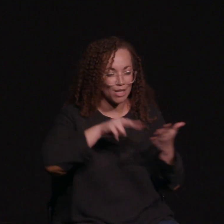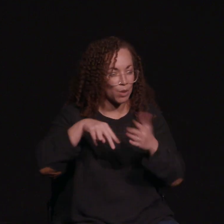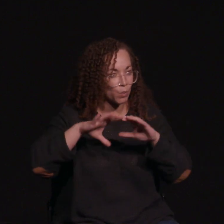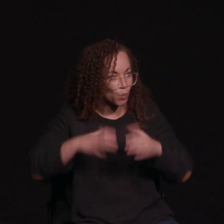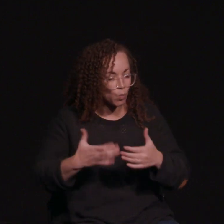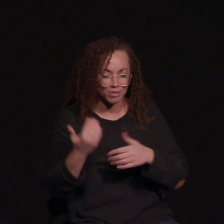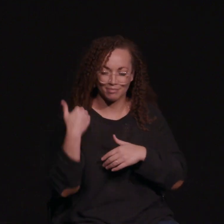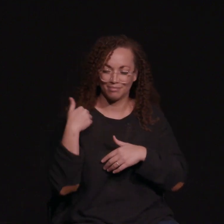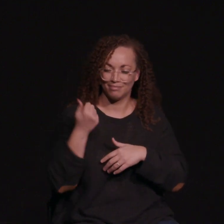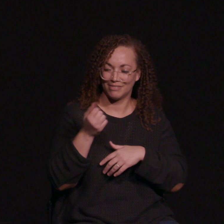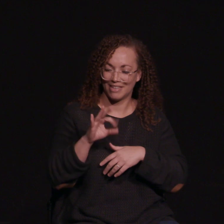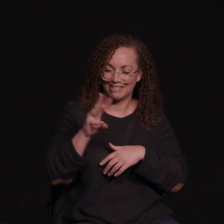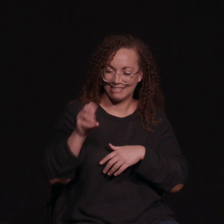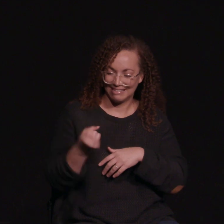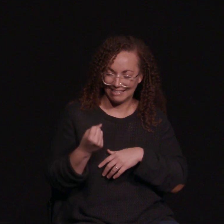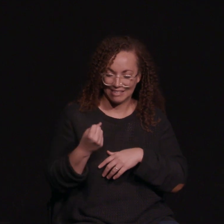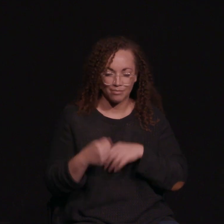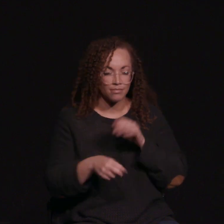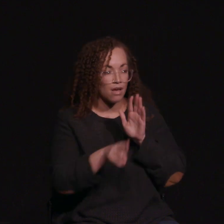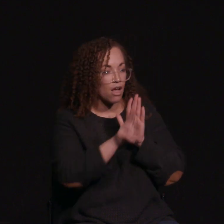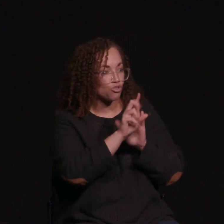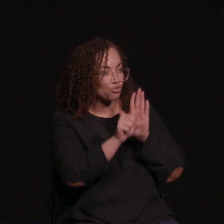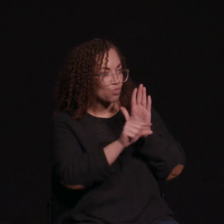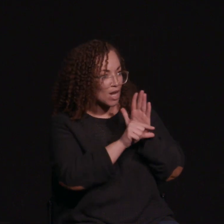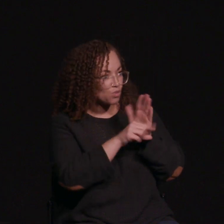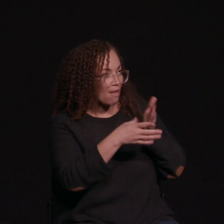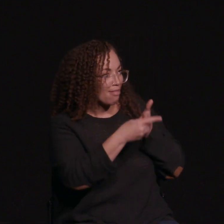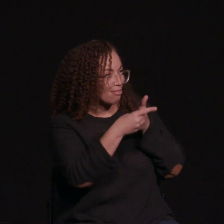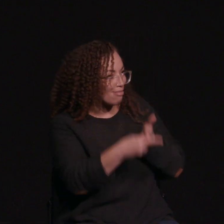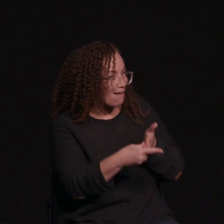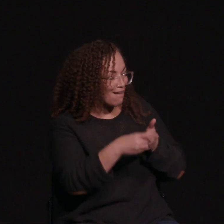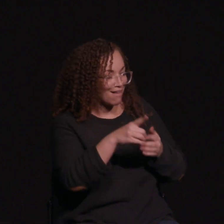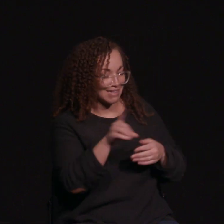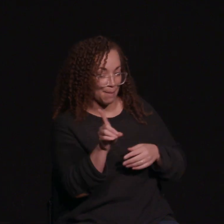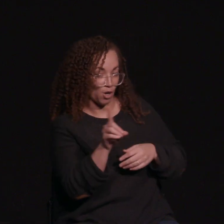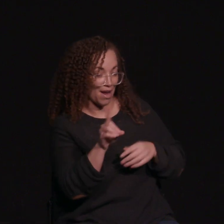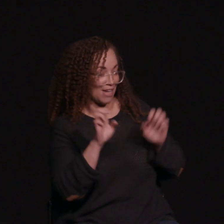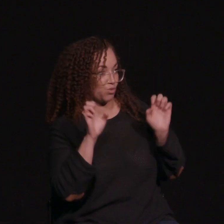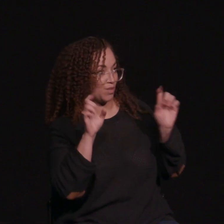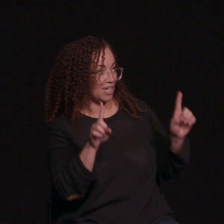the undergraduate-led Democratic Education at Cal courses,